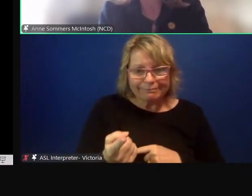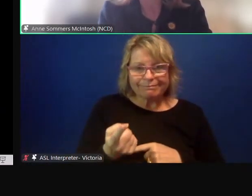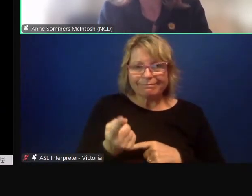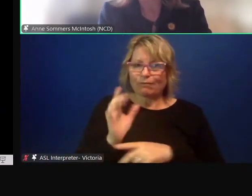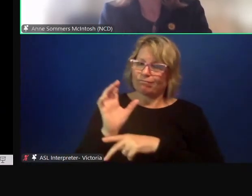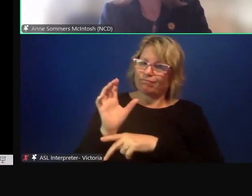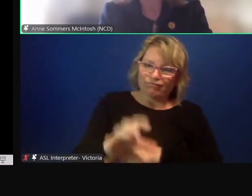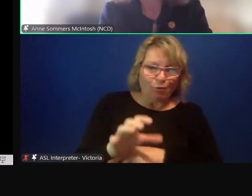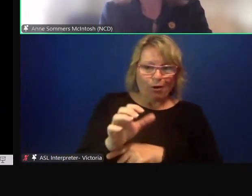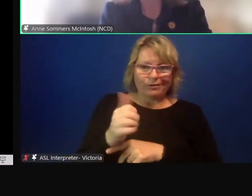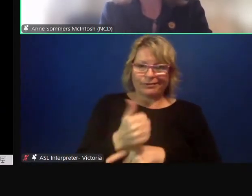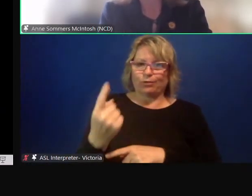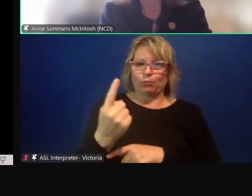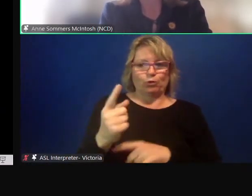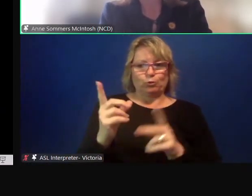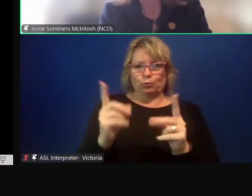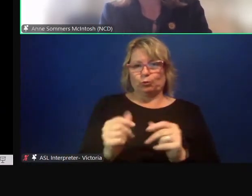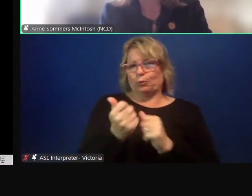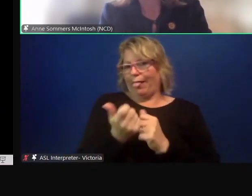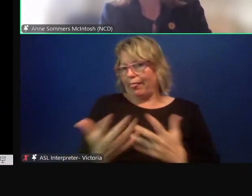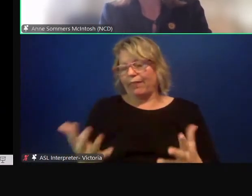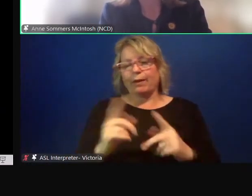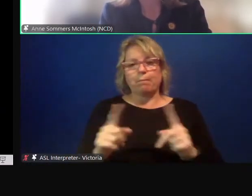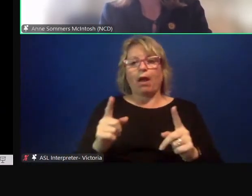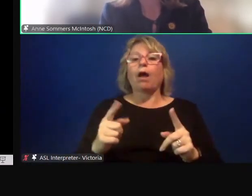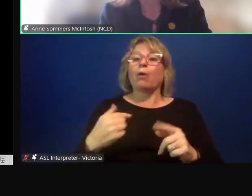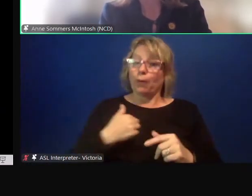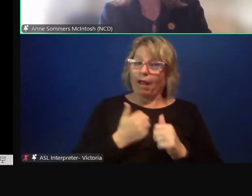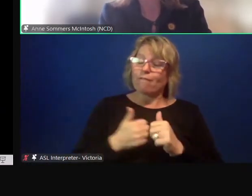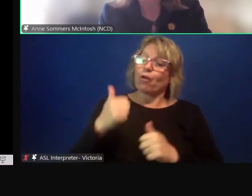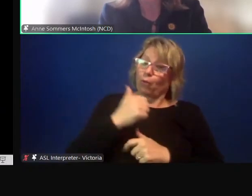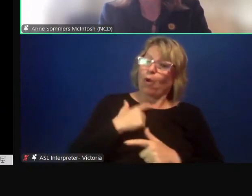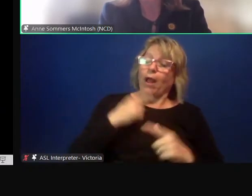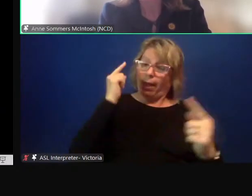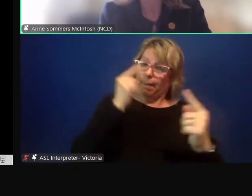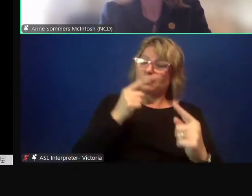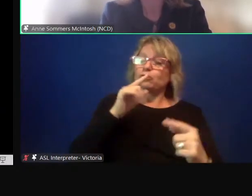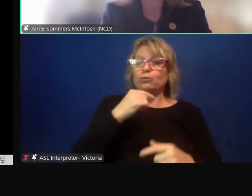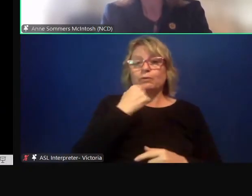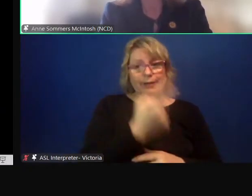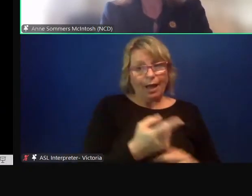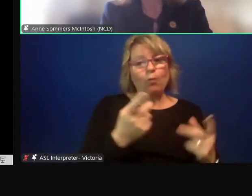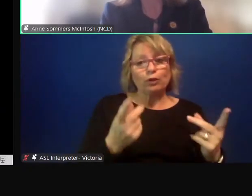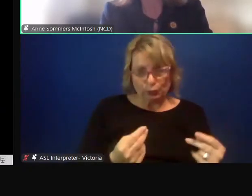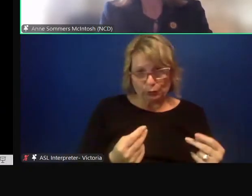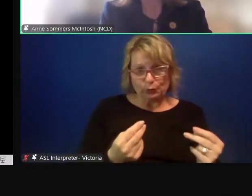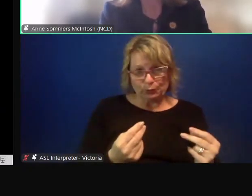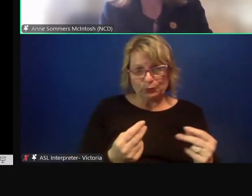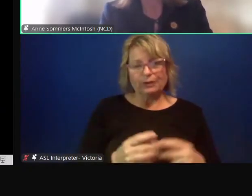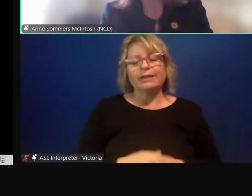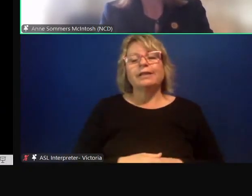do anything, but we have the authority and the mission to tell people what to do. So we advise